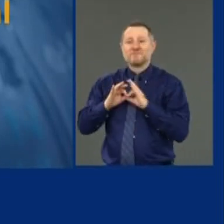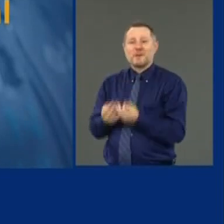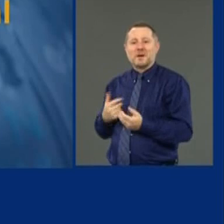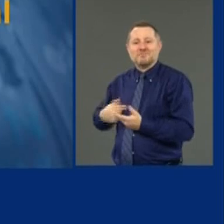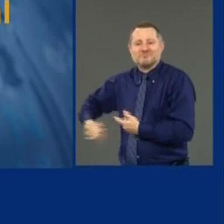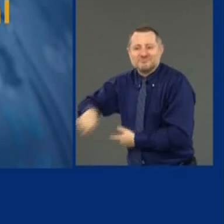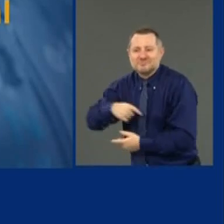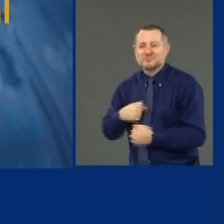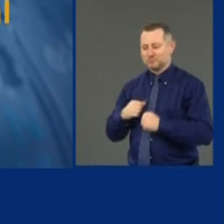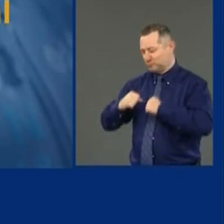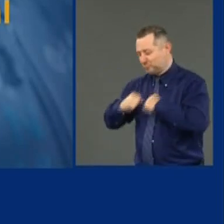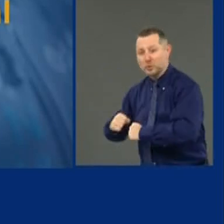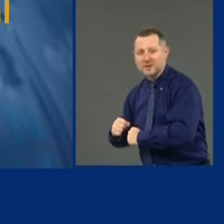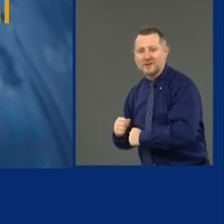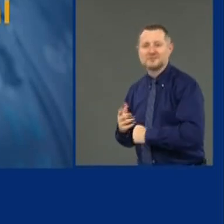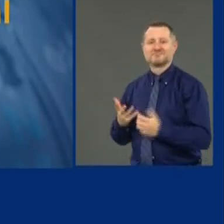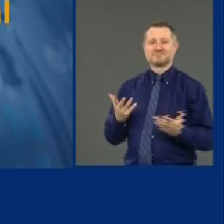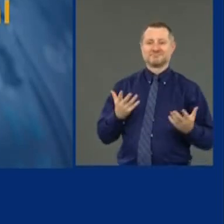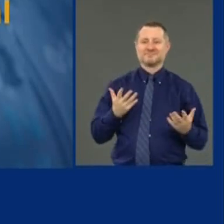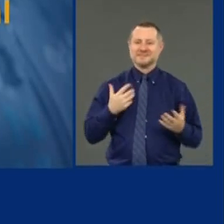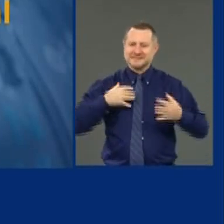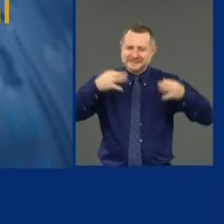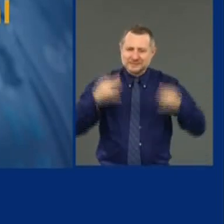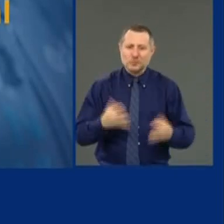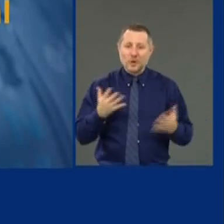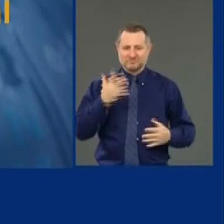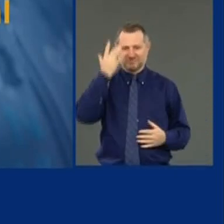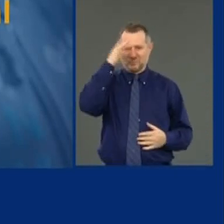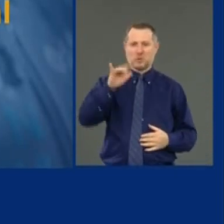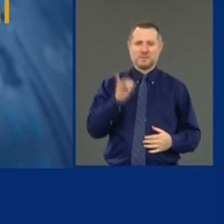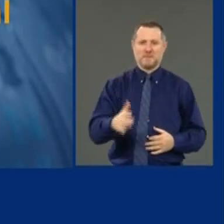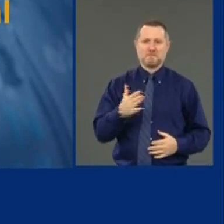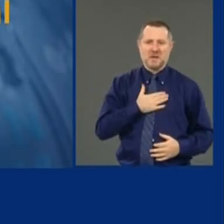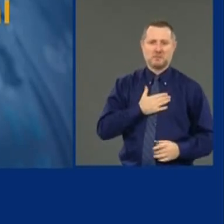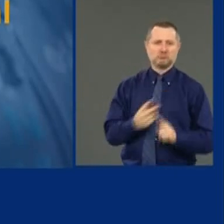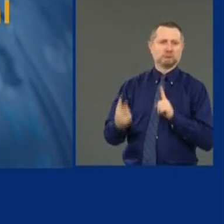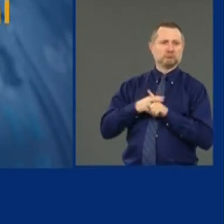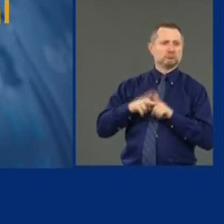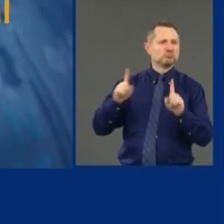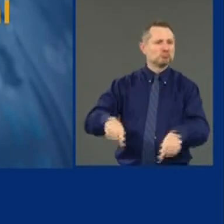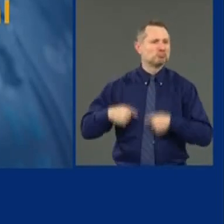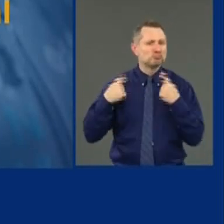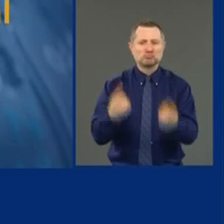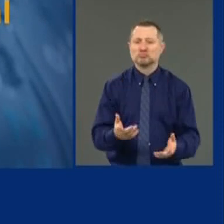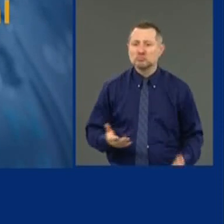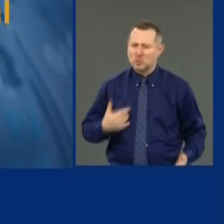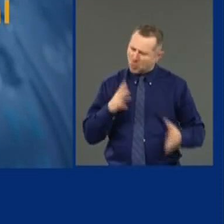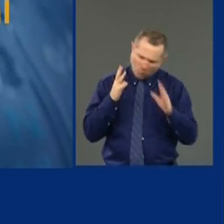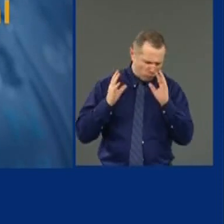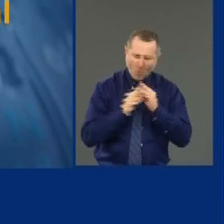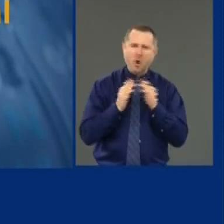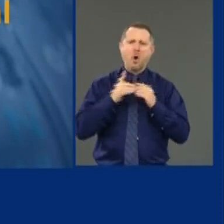THEMSELVES. PEM HAD THE INFORMATION TO PROTECT THEMSELVES, TO PROTECT THEIR FAMILIES TO DECIDE WHAT IS MART.